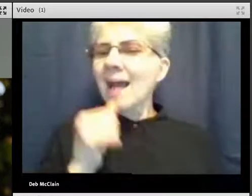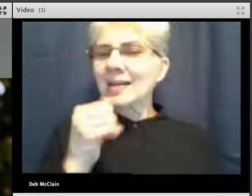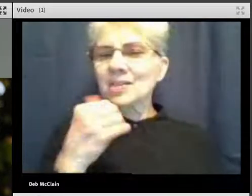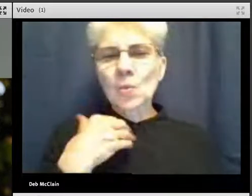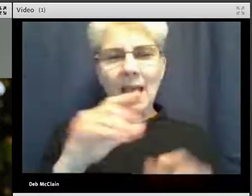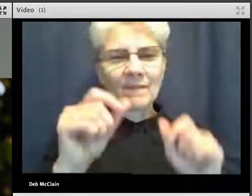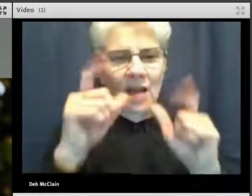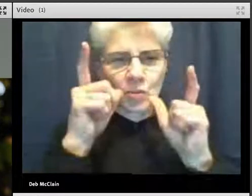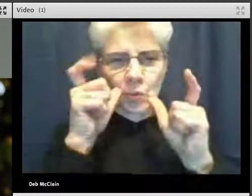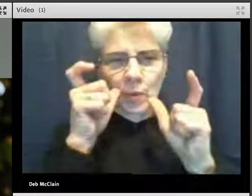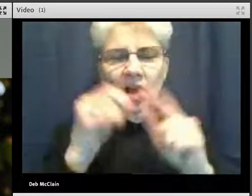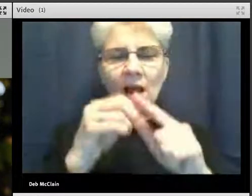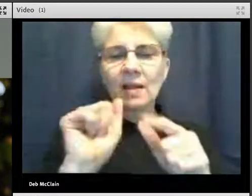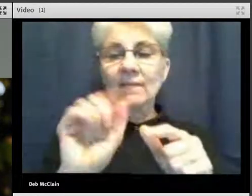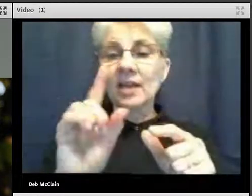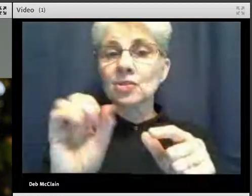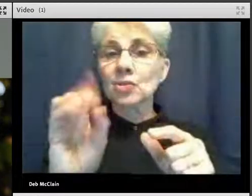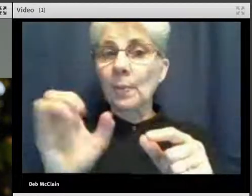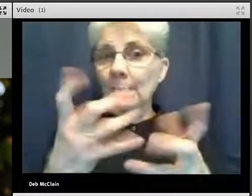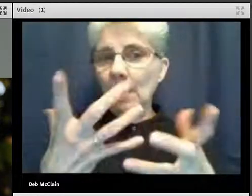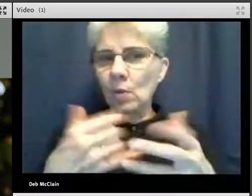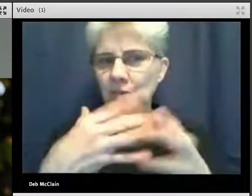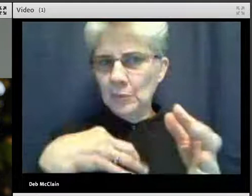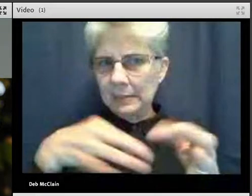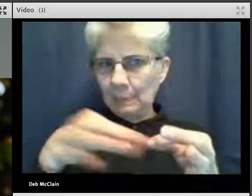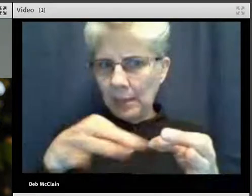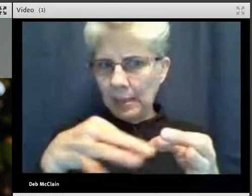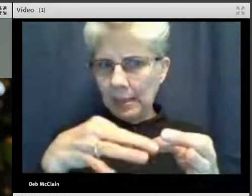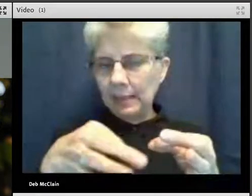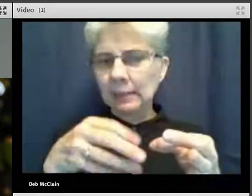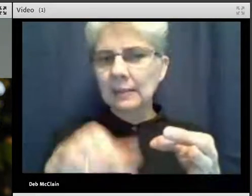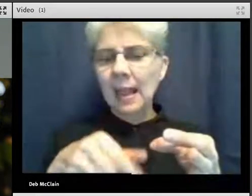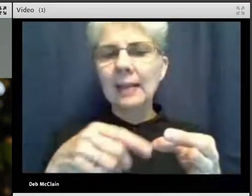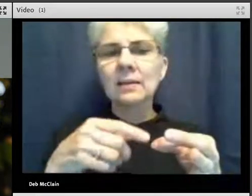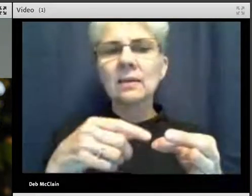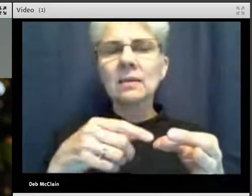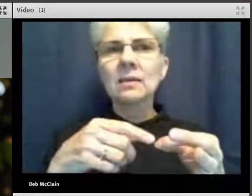Now, I don't have a screenshot of Adobe, but I did want to tell you.